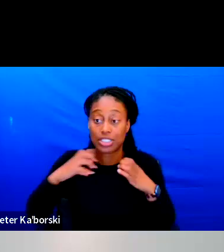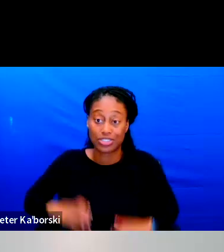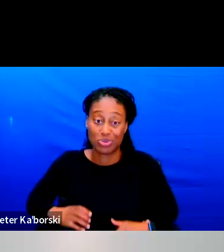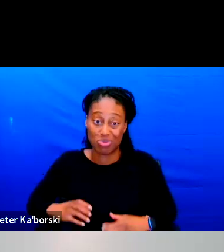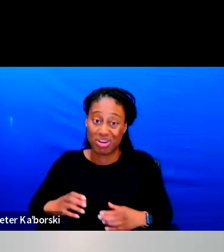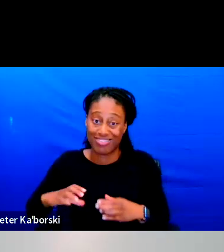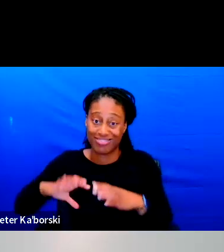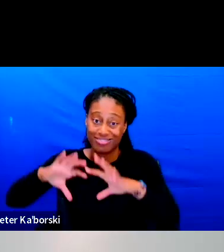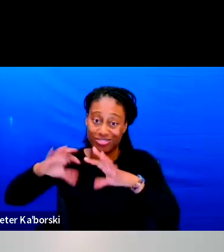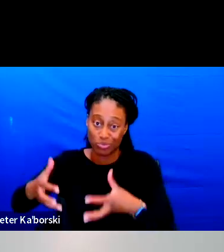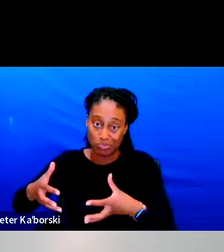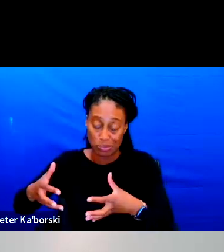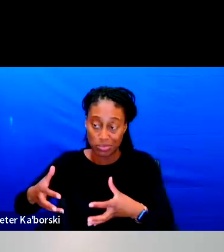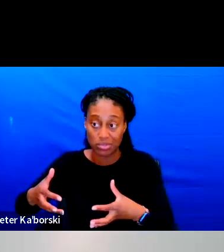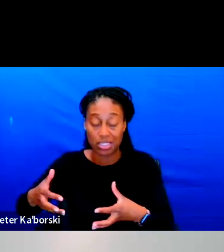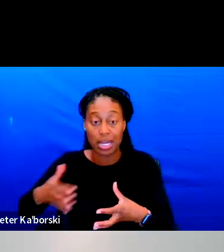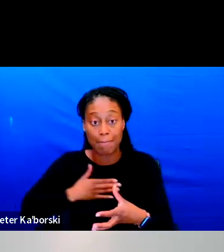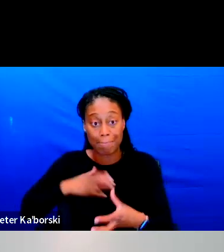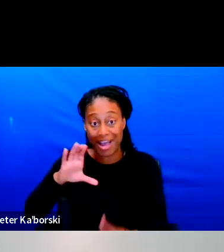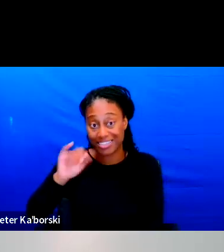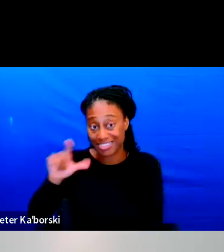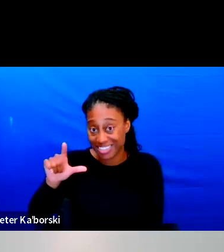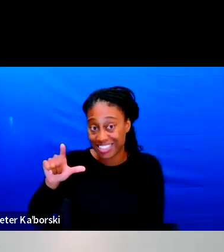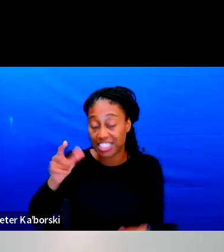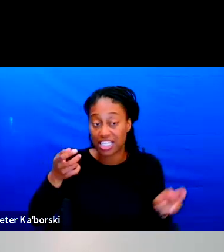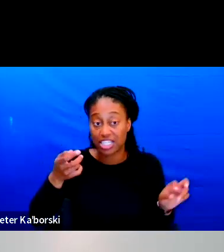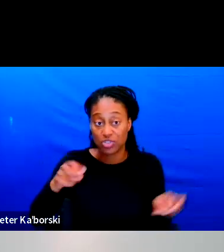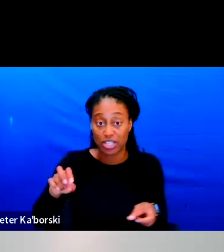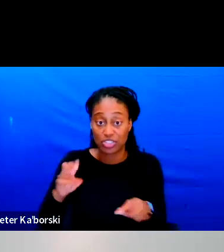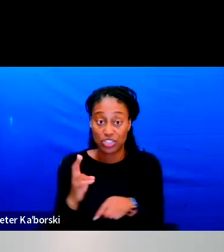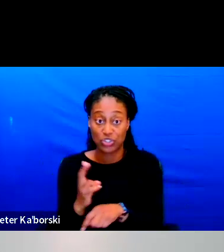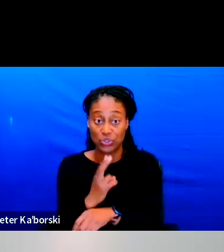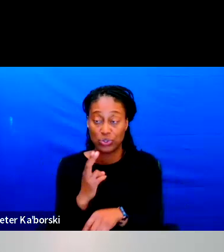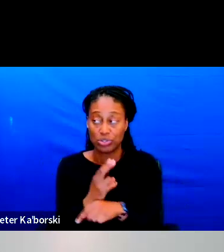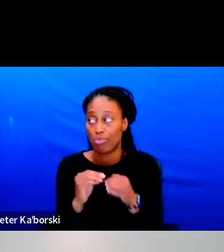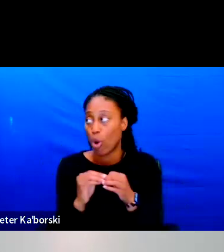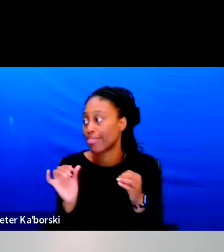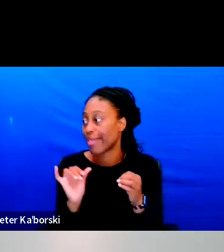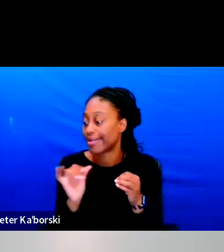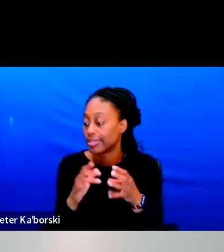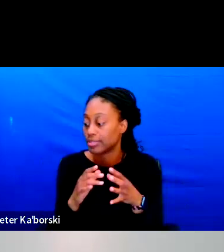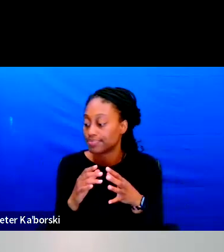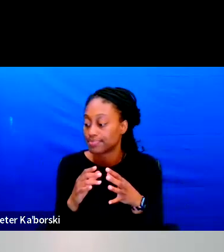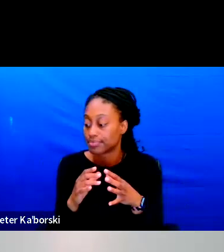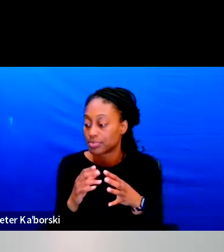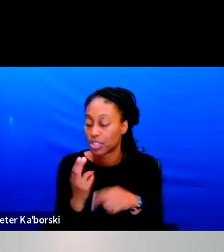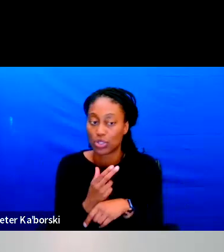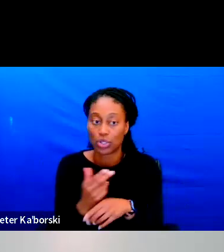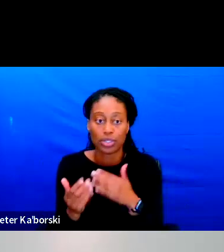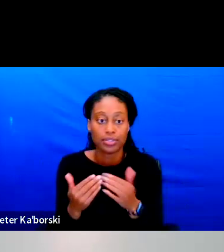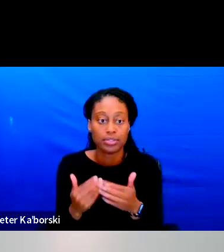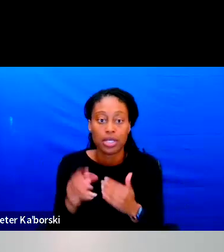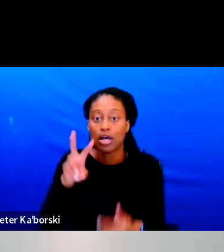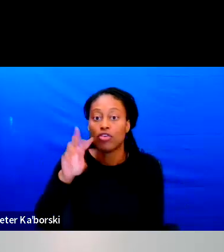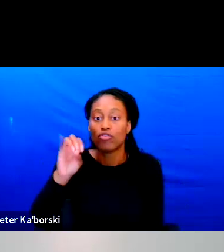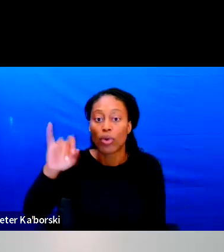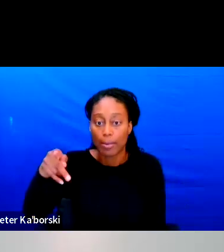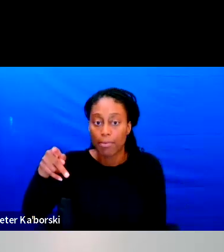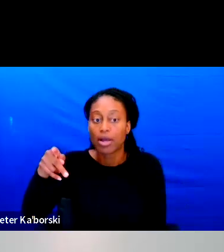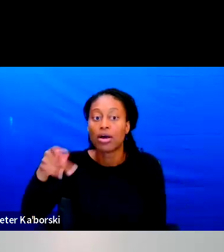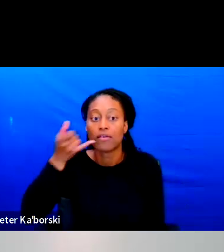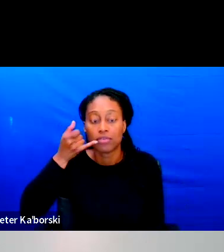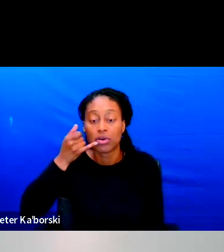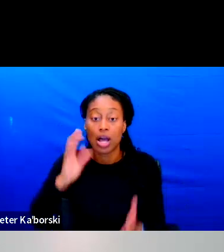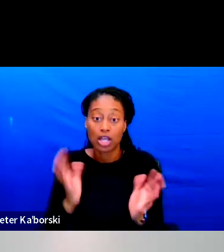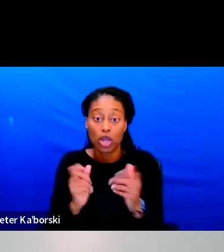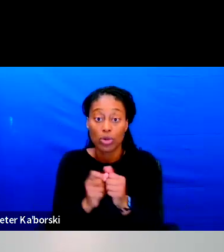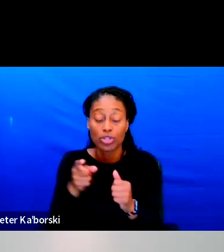Selina Butcher: and my deal is transitioning to use. You know we use whatever they call them the VoIP phones. So I could talk to you through my laptop. And I could talk.